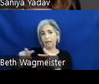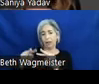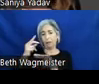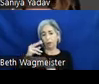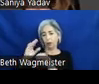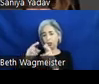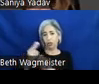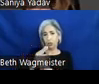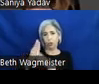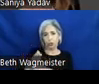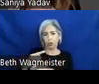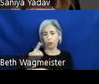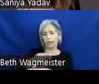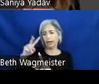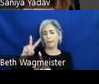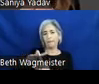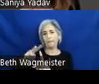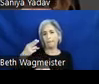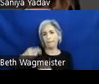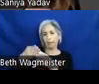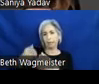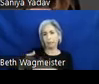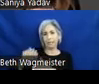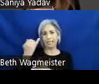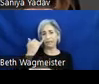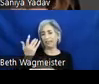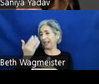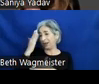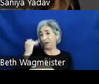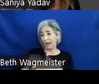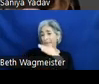a participant that wasn't sure if the input field had a max value and they needed to know the range.